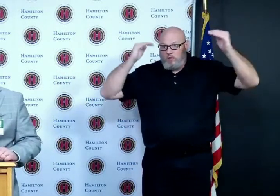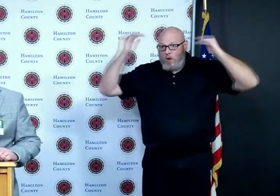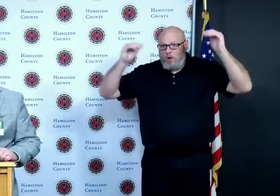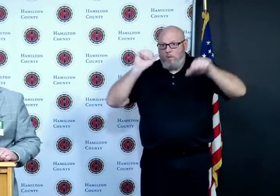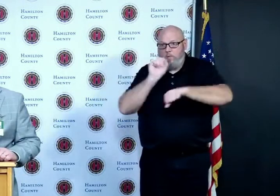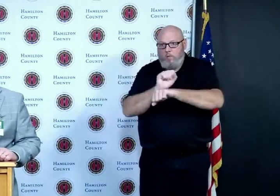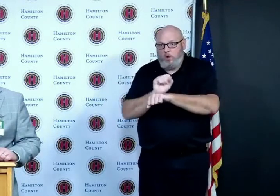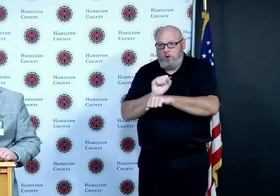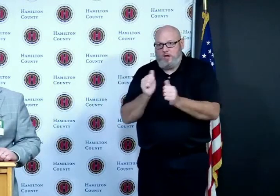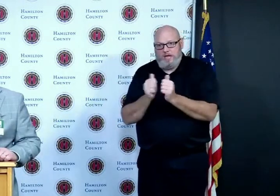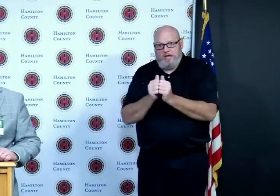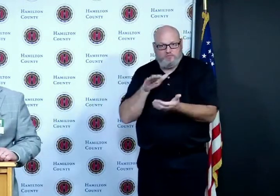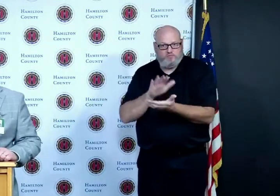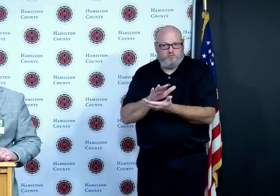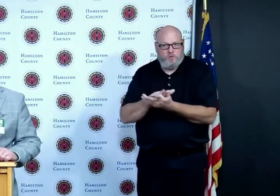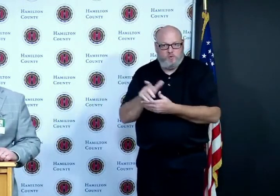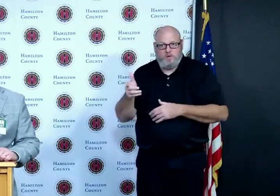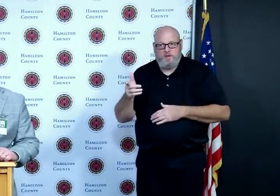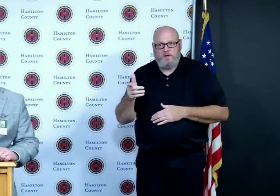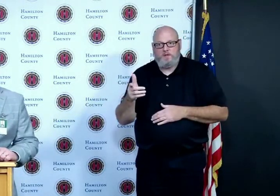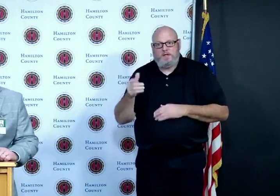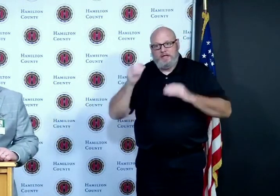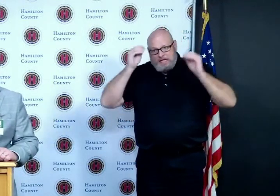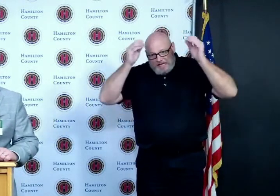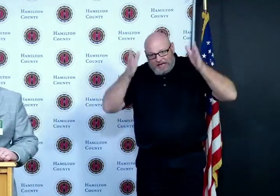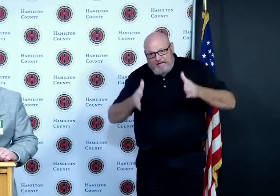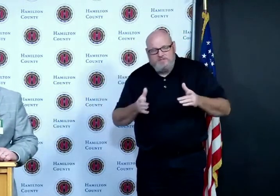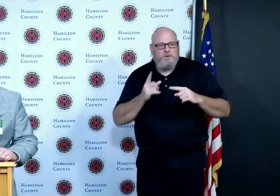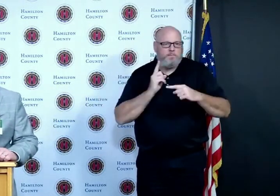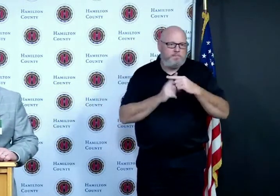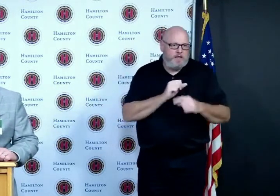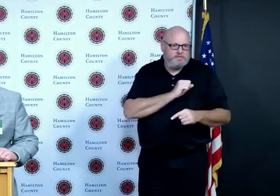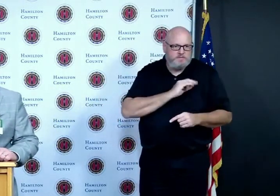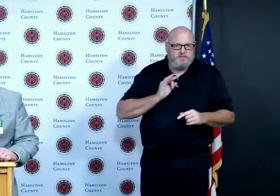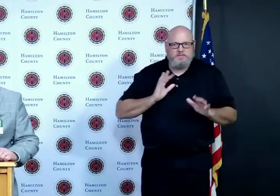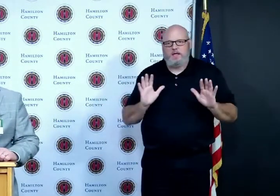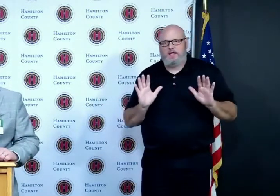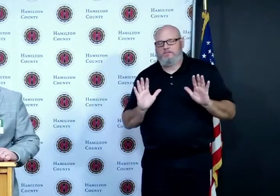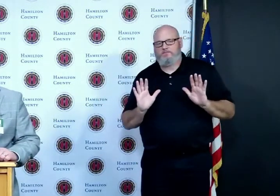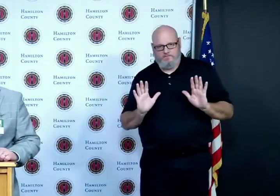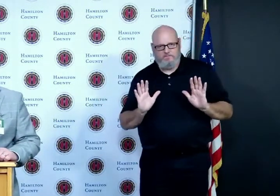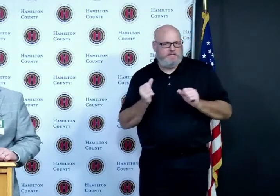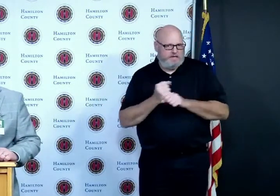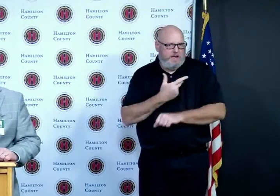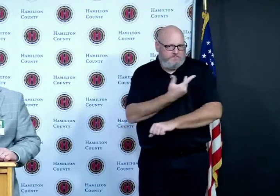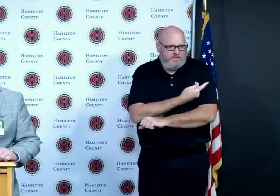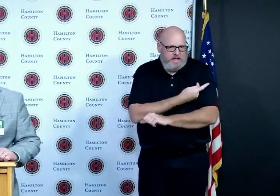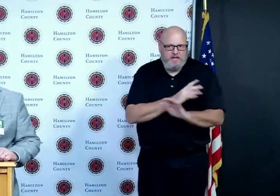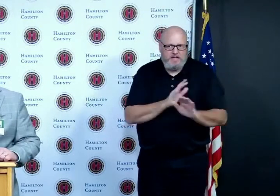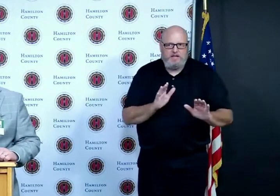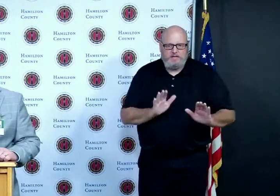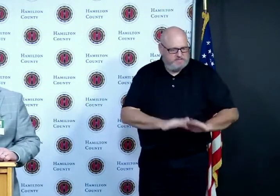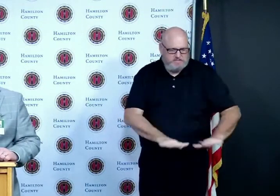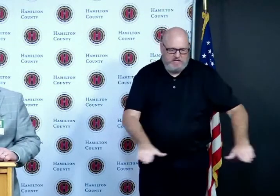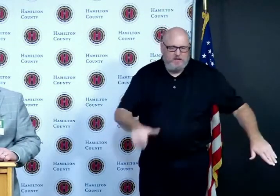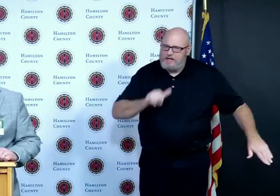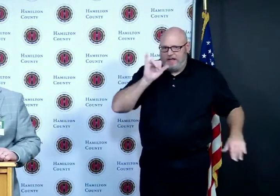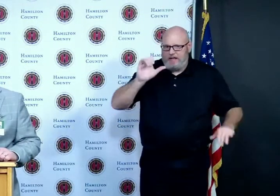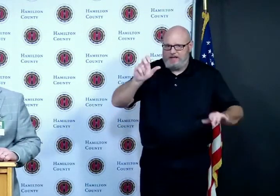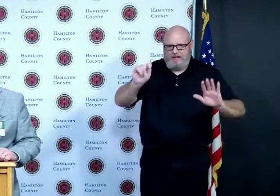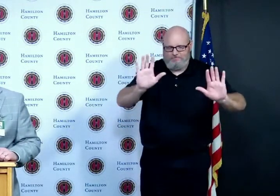and other employees next week Hamilton County will be receiving 14,200 14,200 doses of vaccine